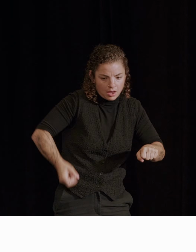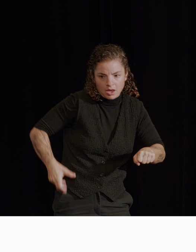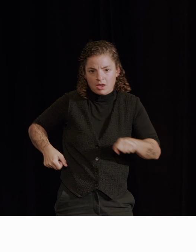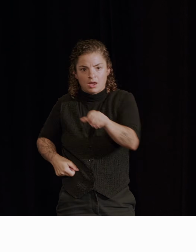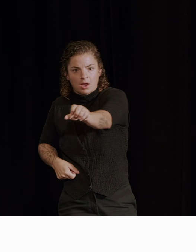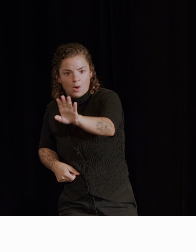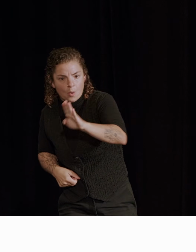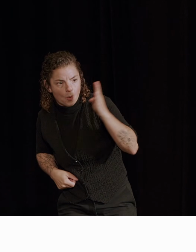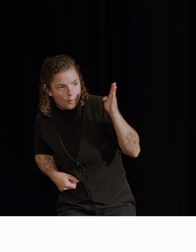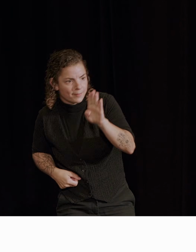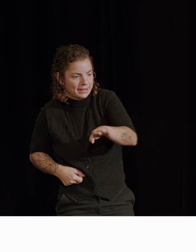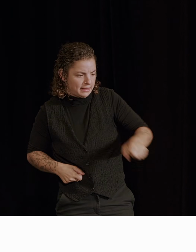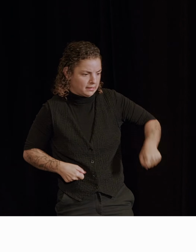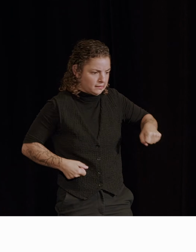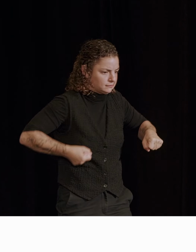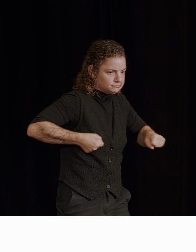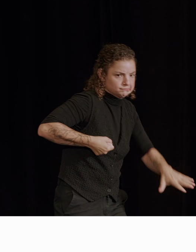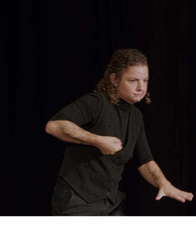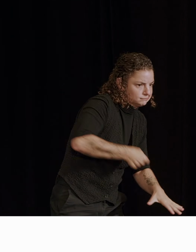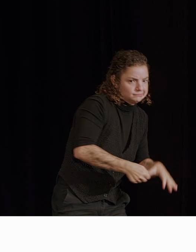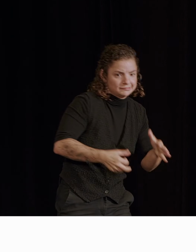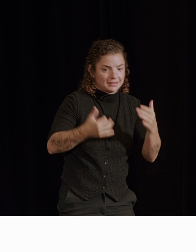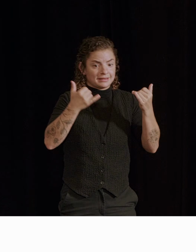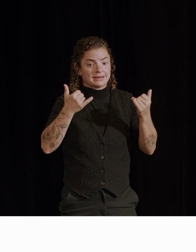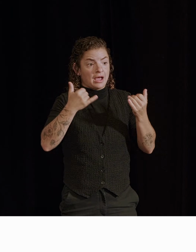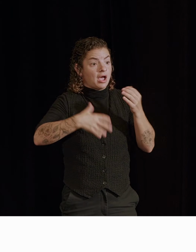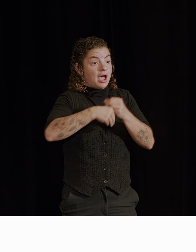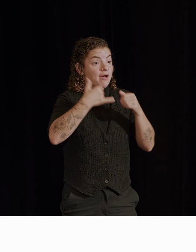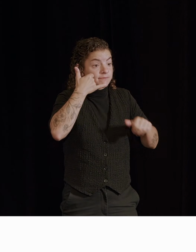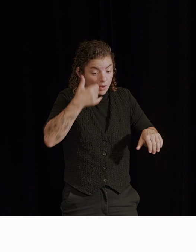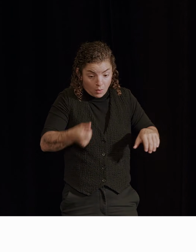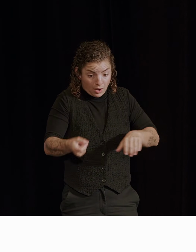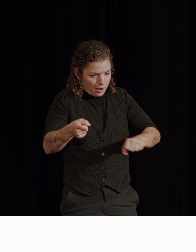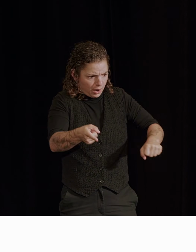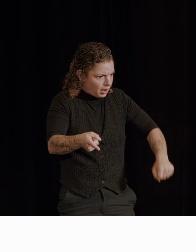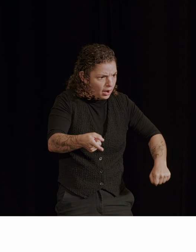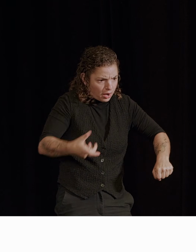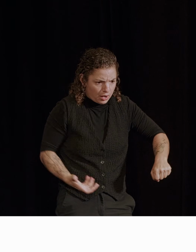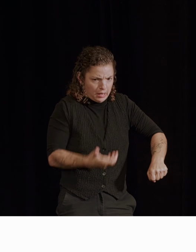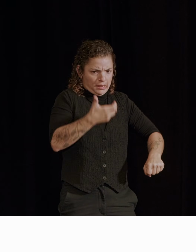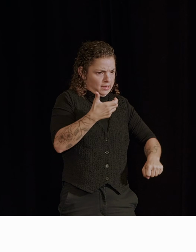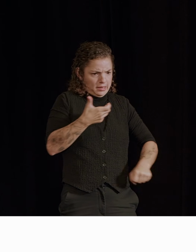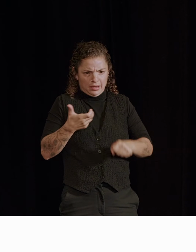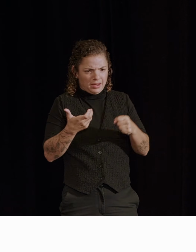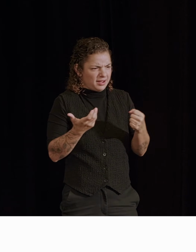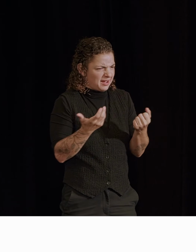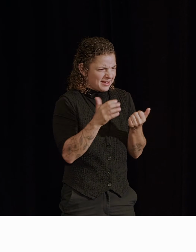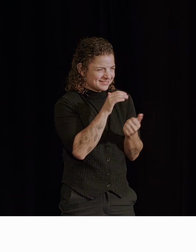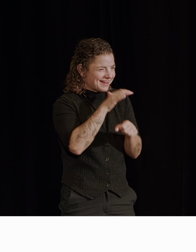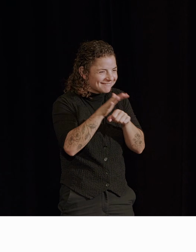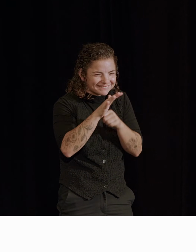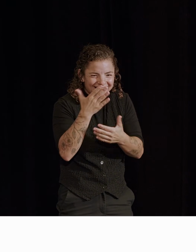Introducing a phone into that equation can make simple tasks significantly more complex.